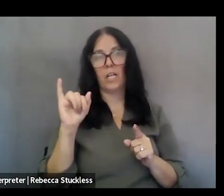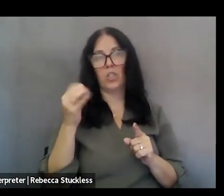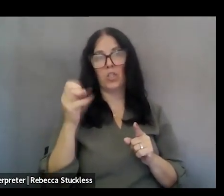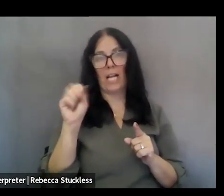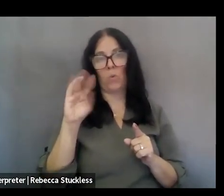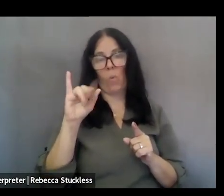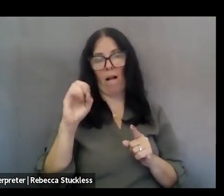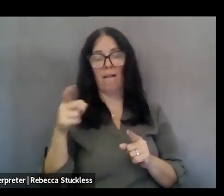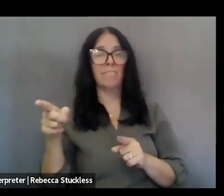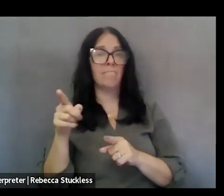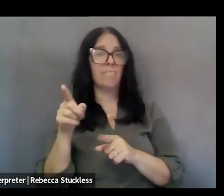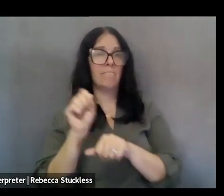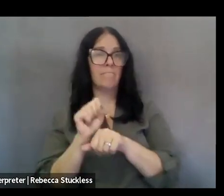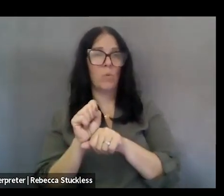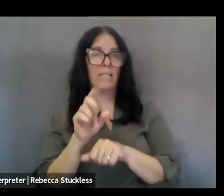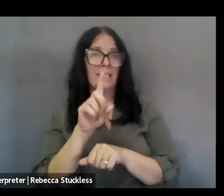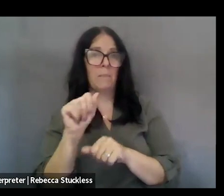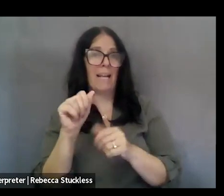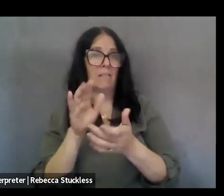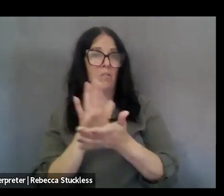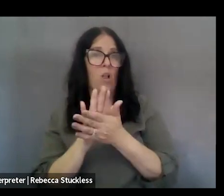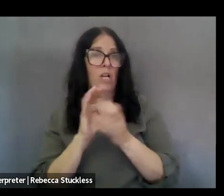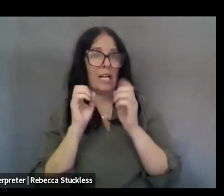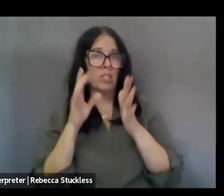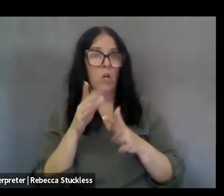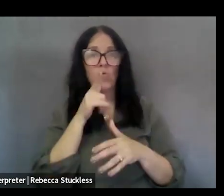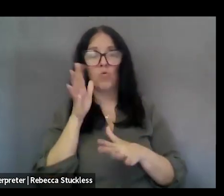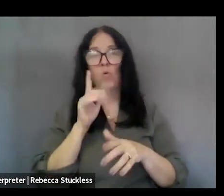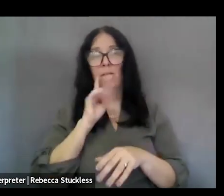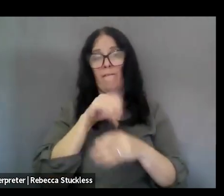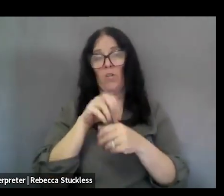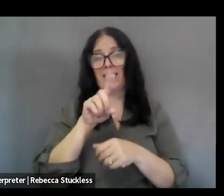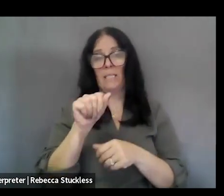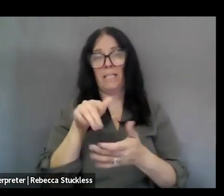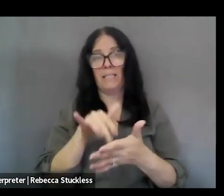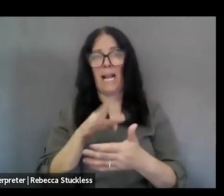the University of Wyoming's Disabilities Studies Program and is the self- advocate discipline